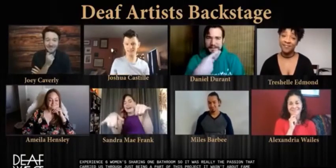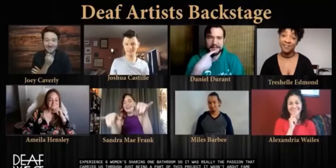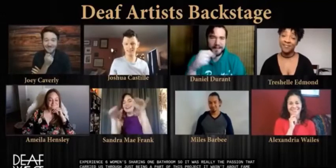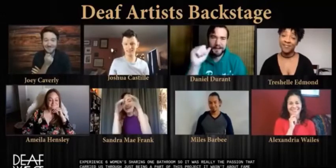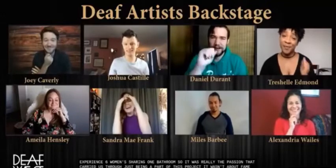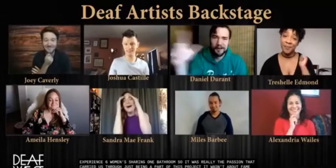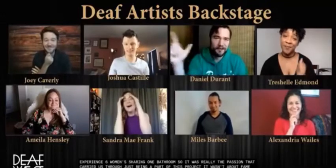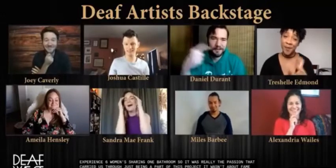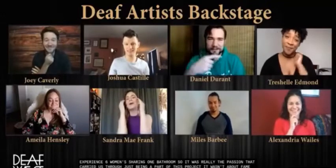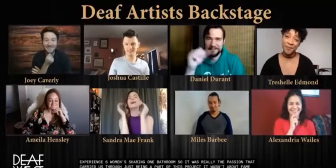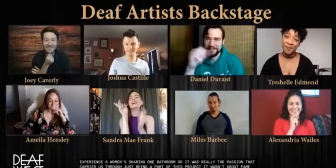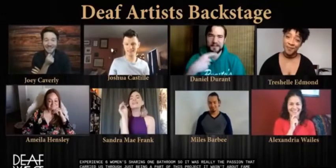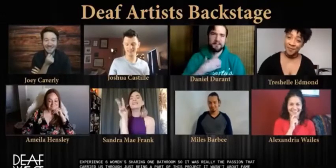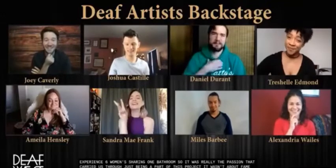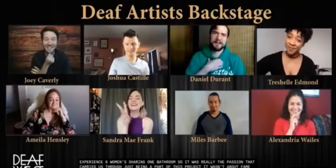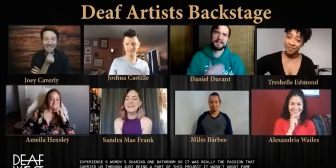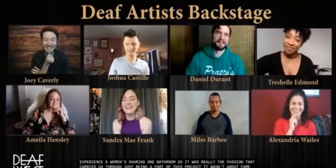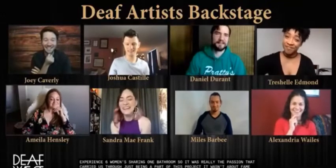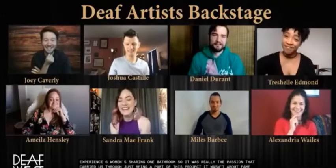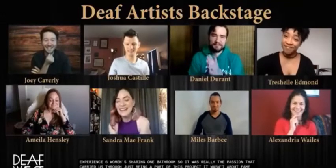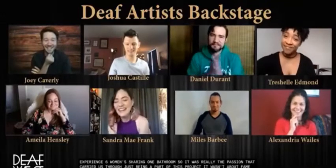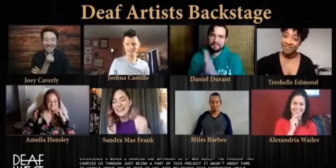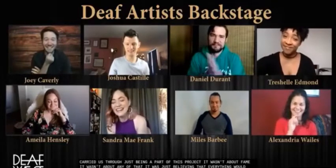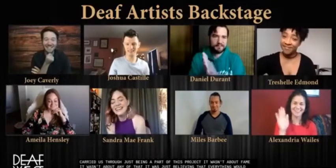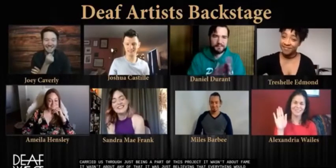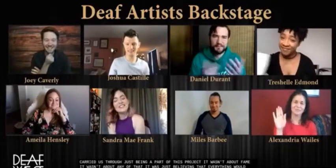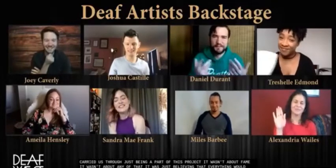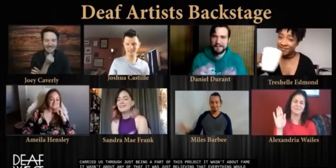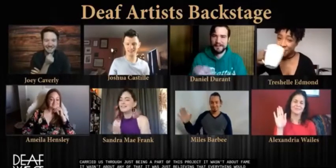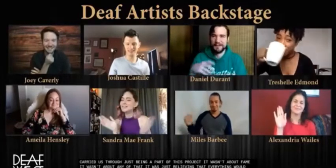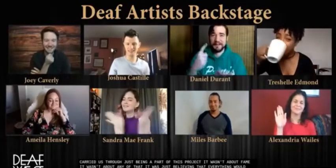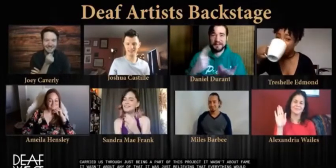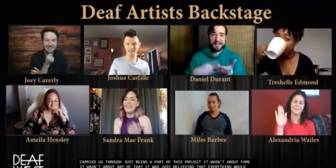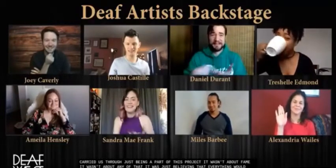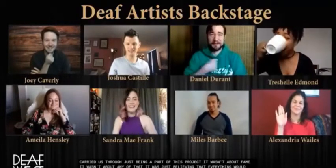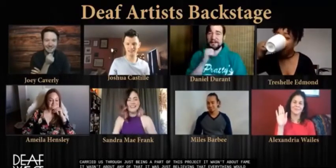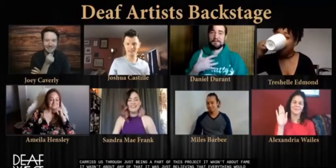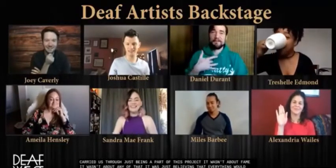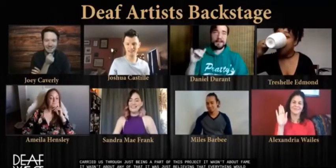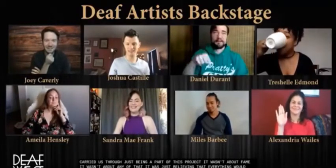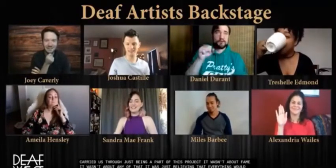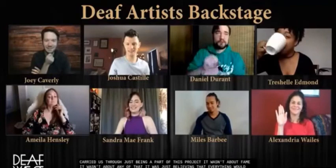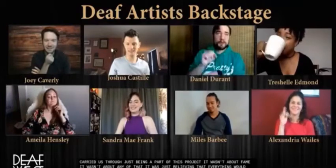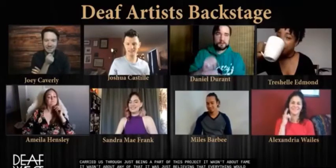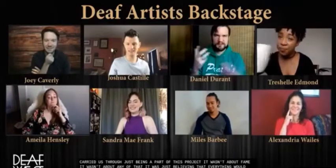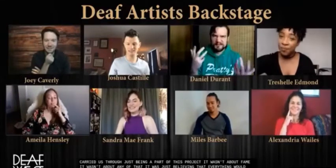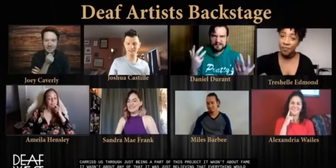Daniel: I think that Sandra could not have stated it any better. It was the passion that drove us.